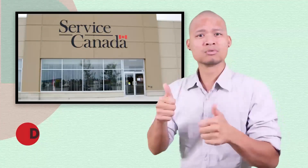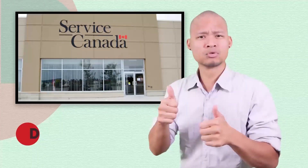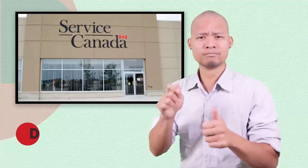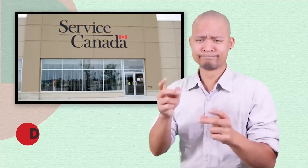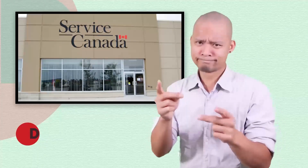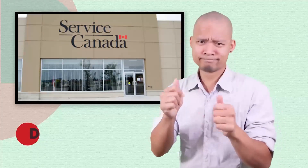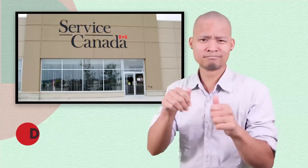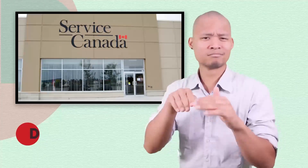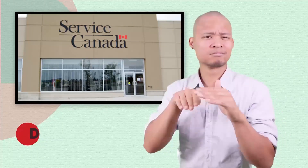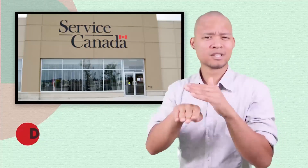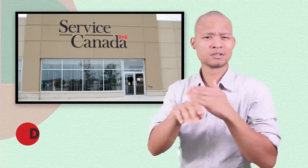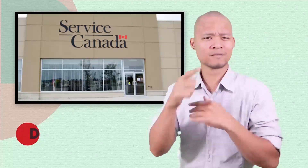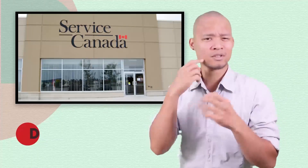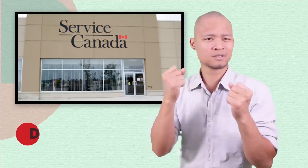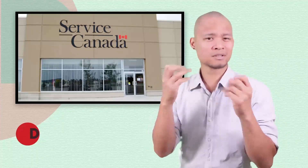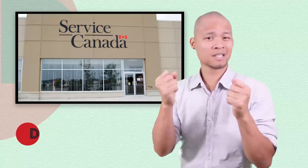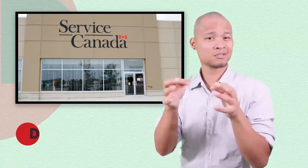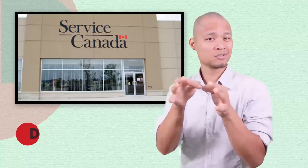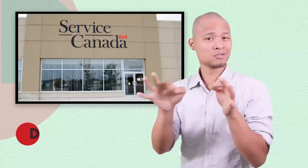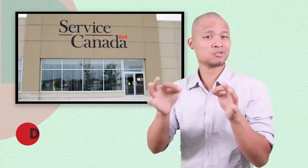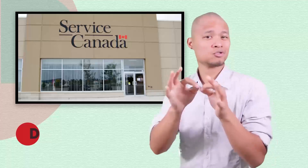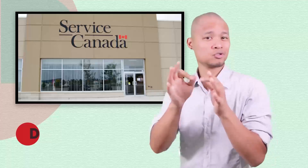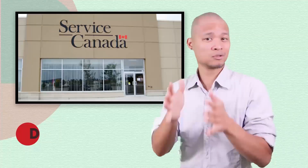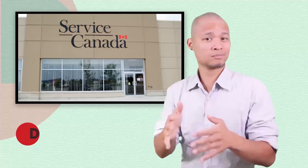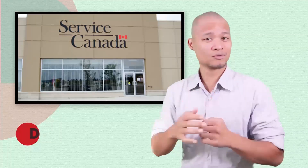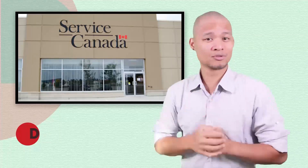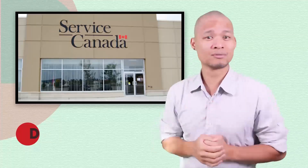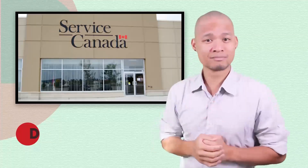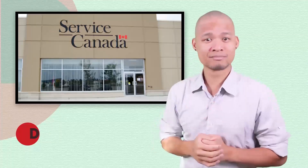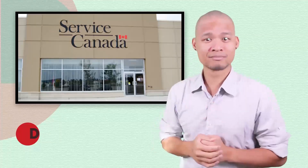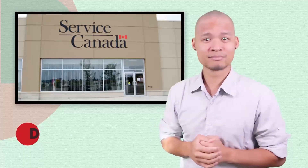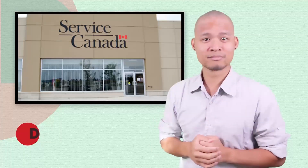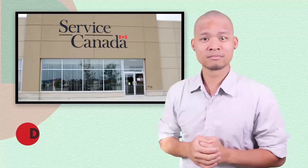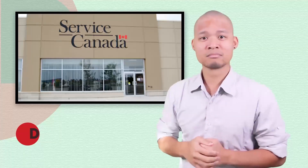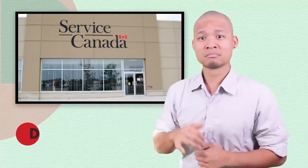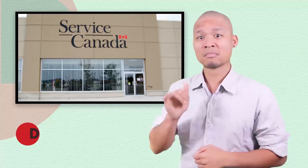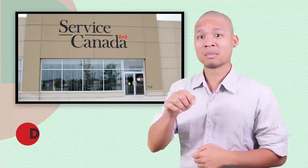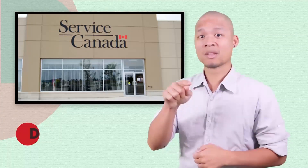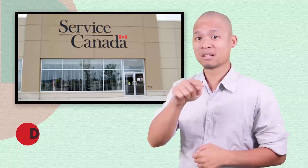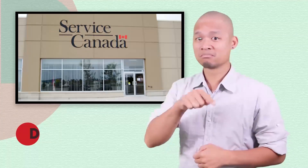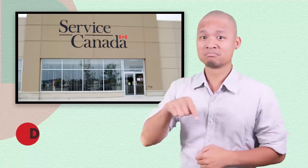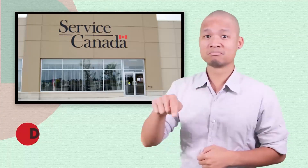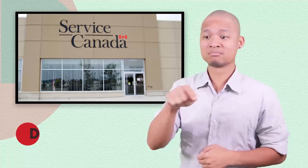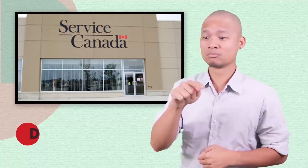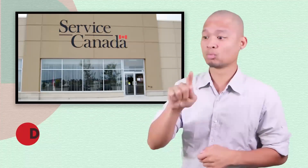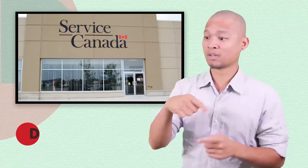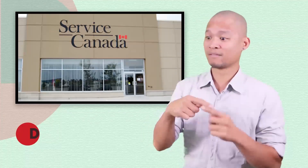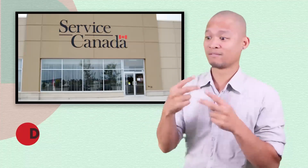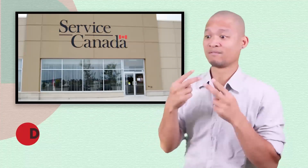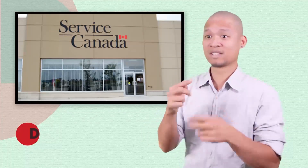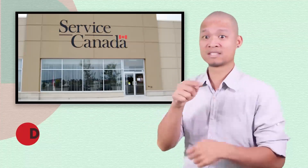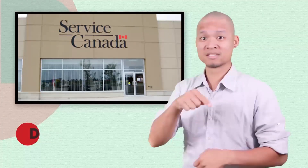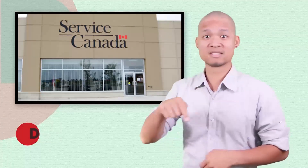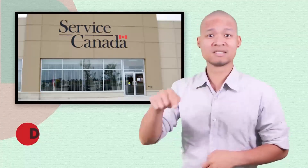need immediate access to a sign language interpreter when they visit